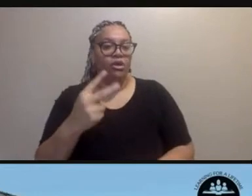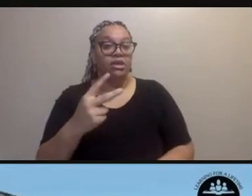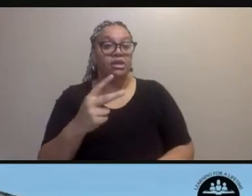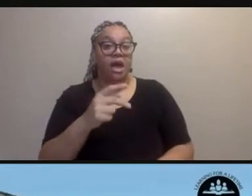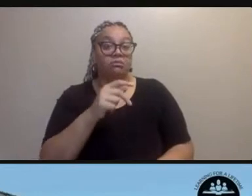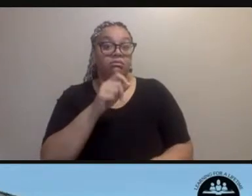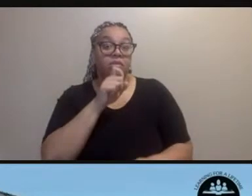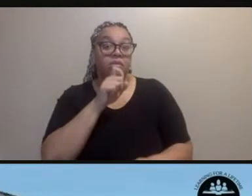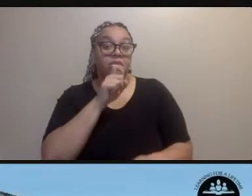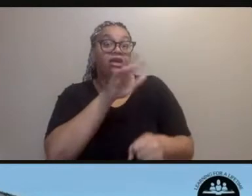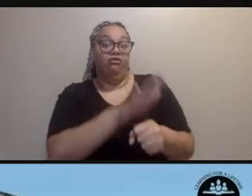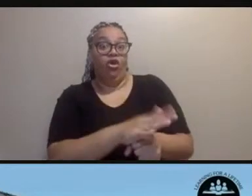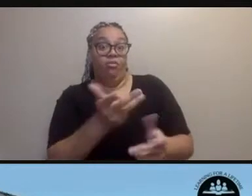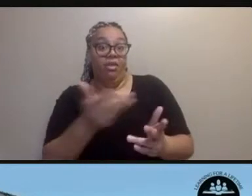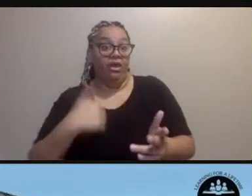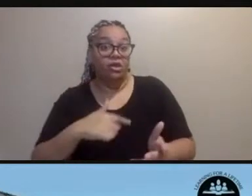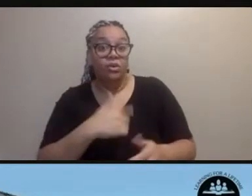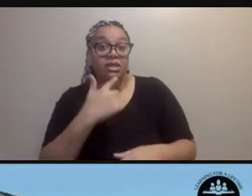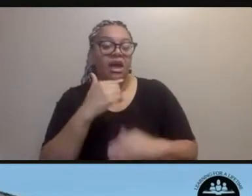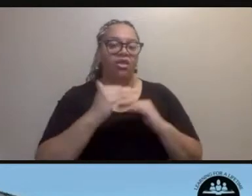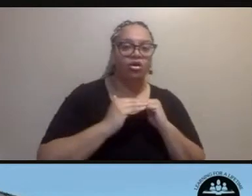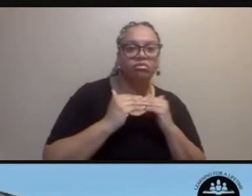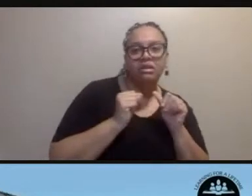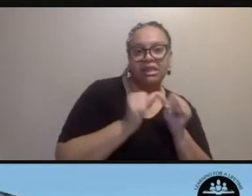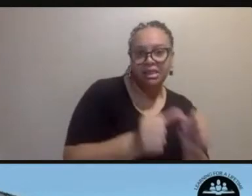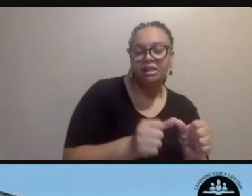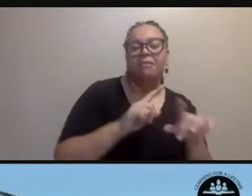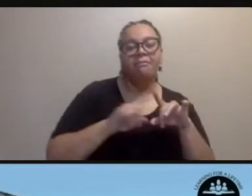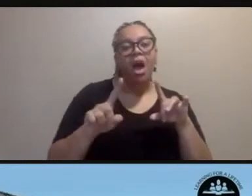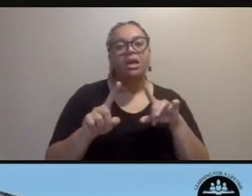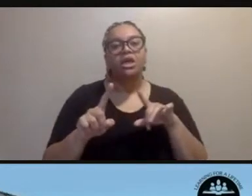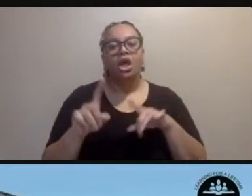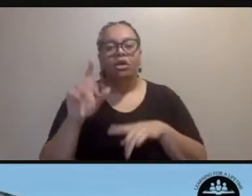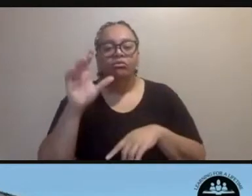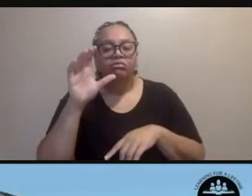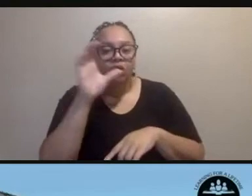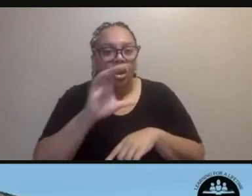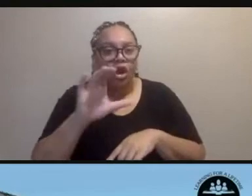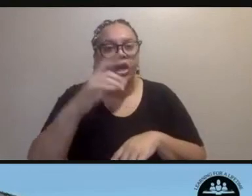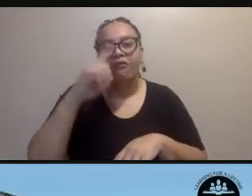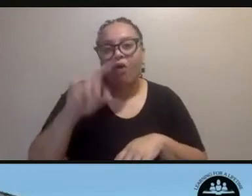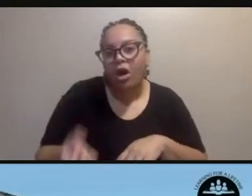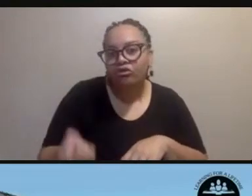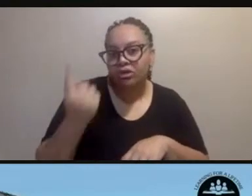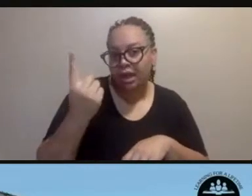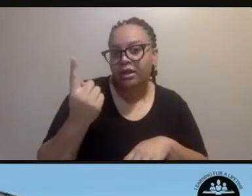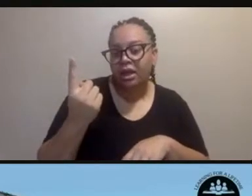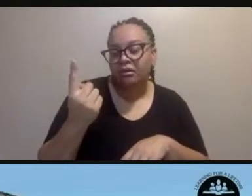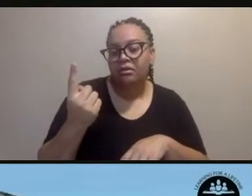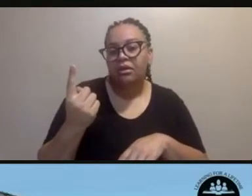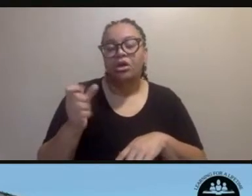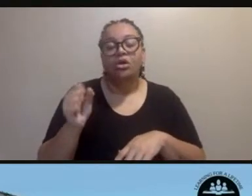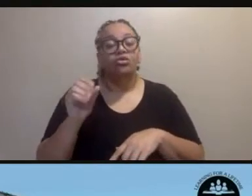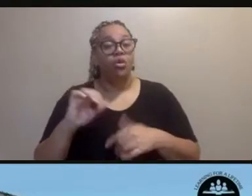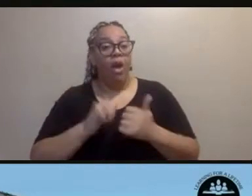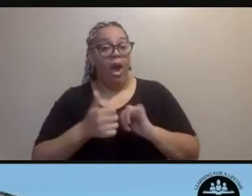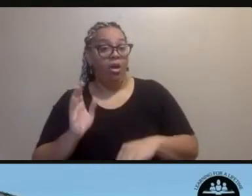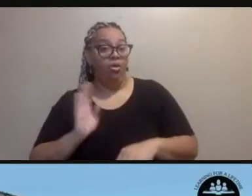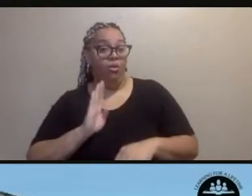THAT WE'RE NOT ONLY LISTENING TO THE VOICES THAT CONFRONT